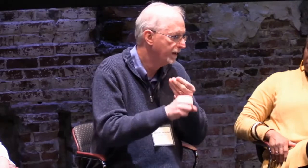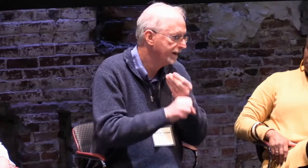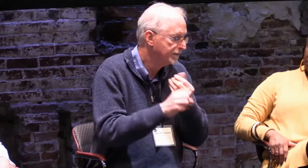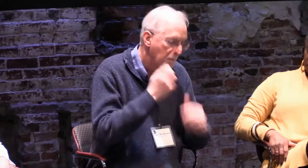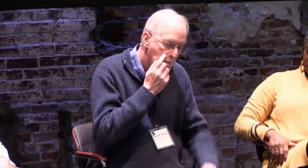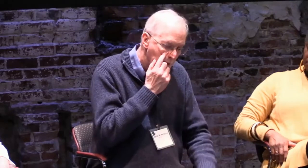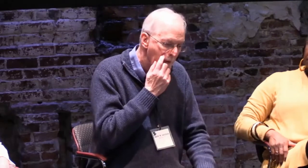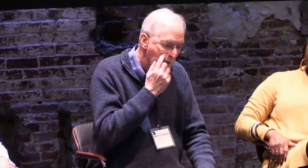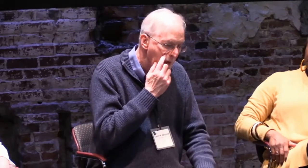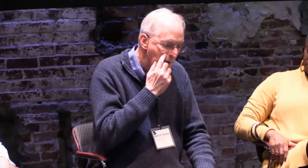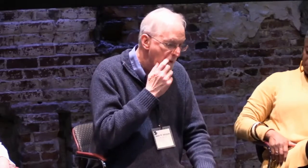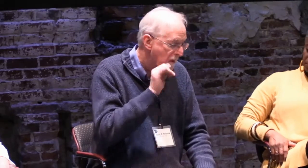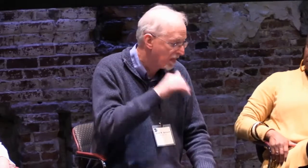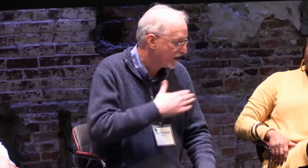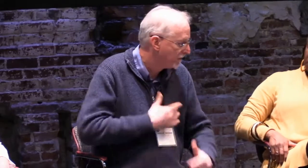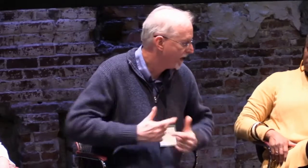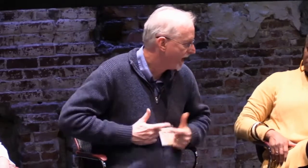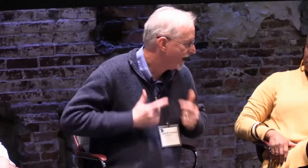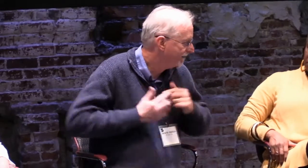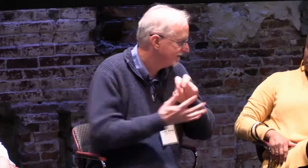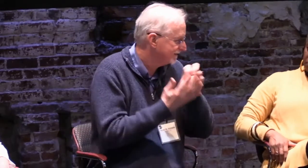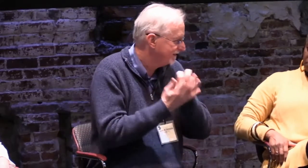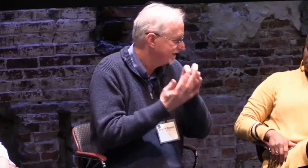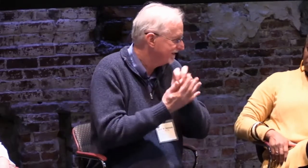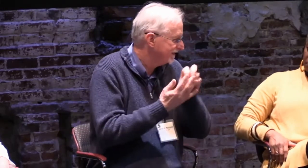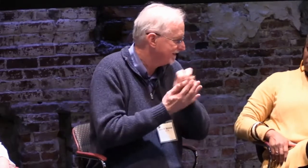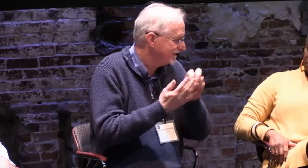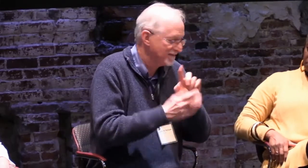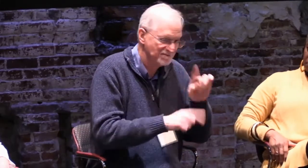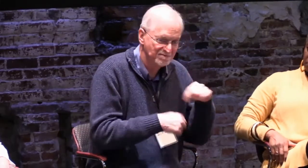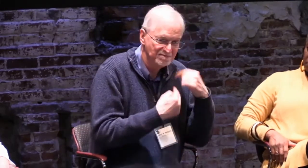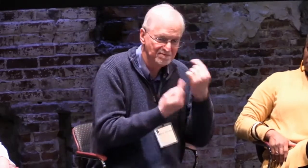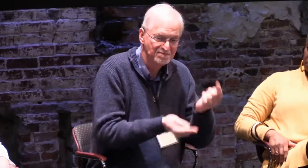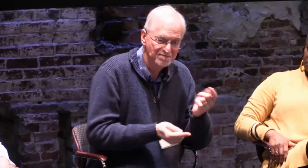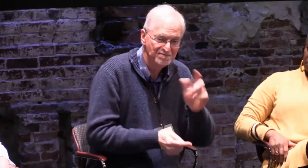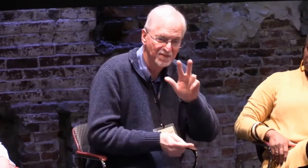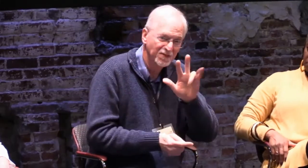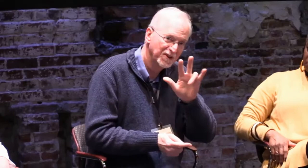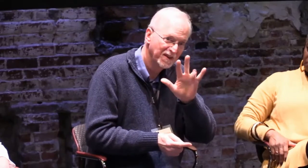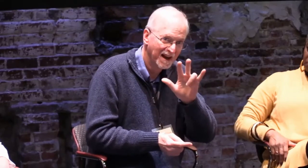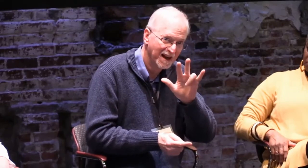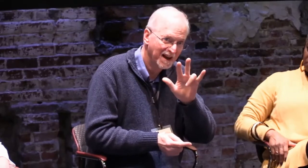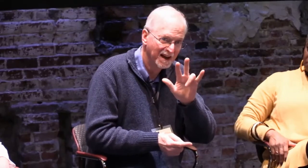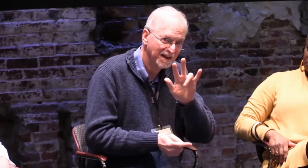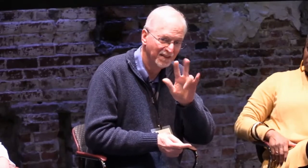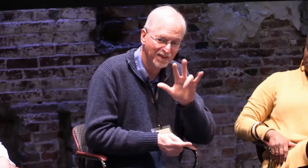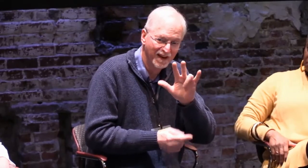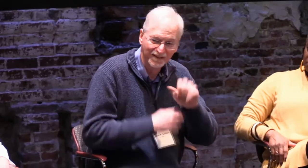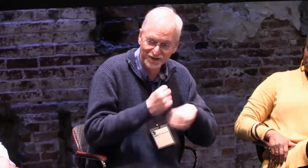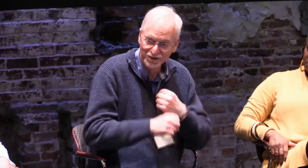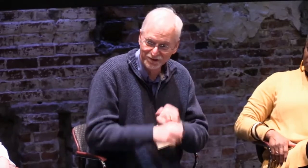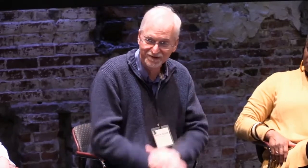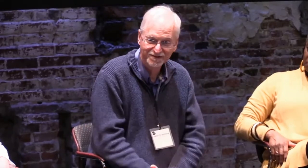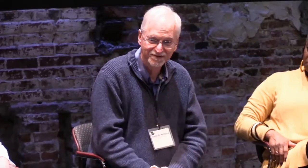Not to just maintain one field of theater. So it's conglomerate of all of these different skills,